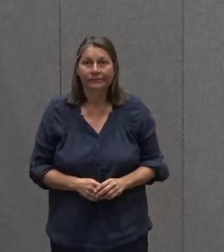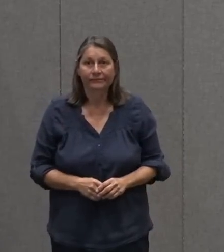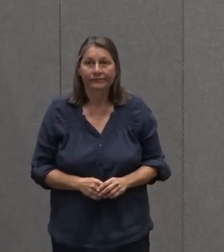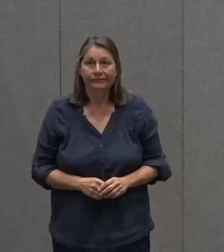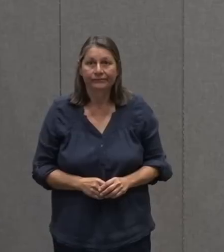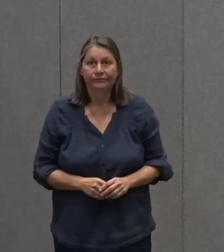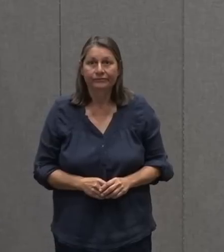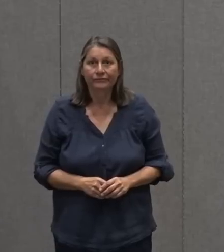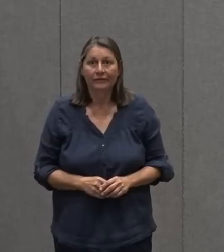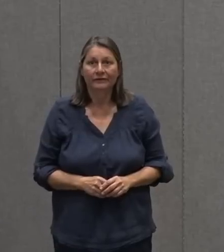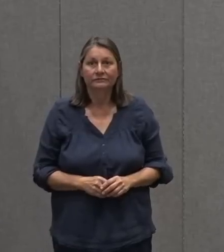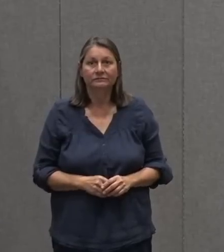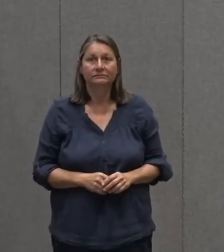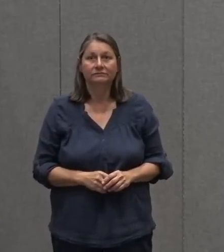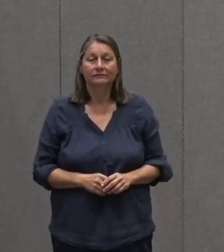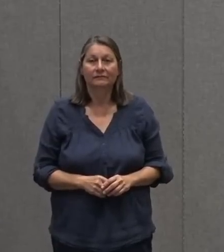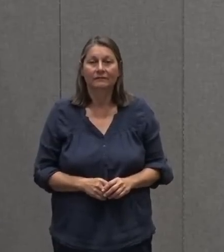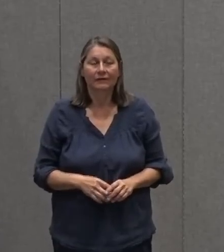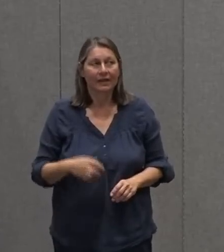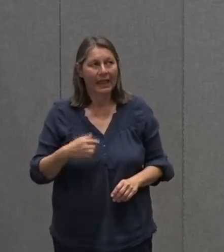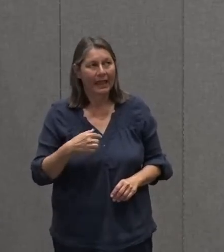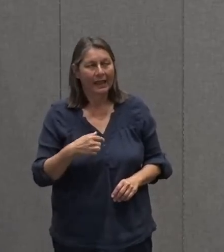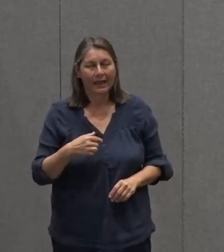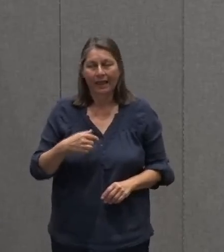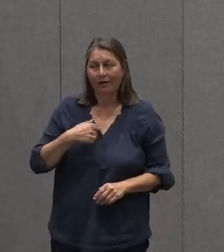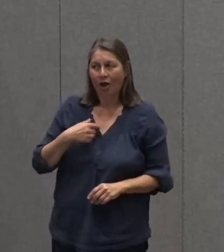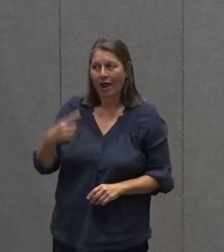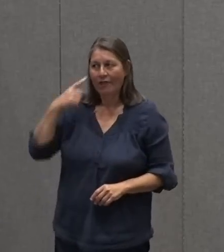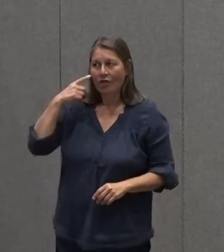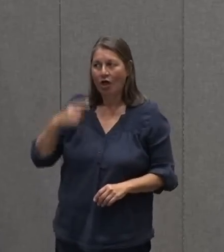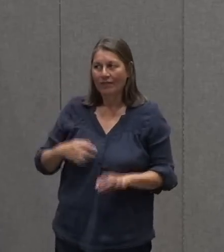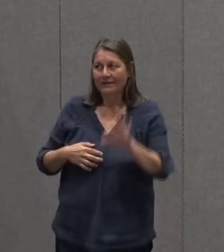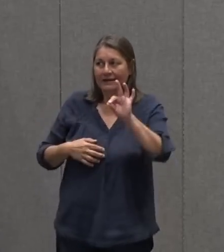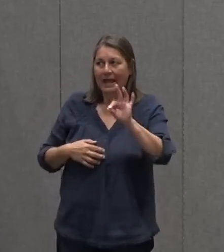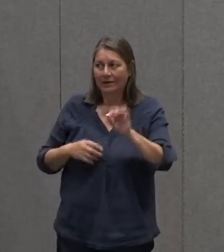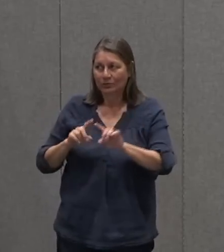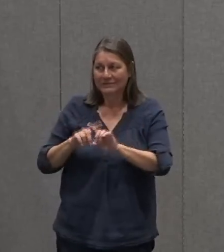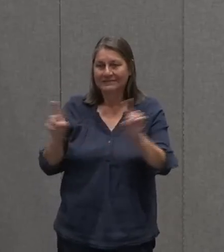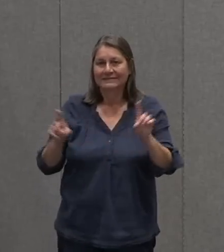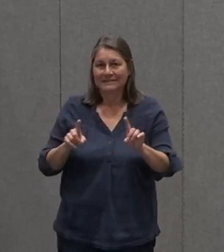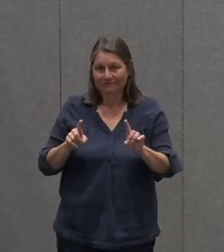See, and I thought the nine different than the rest of the digits